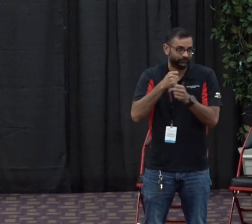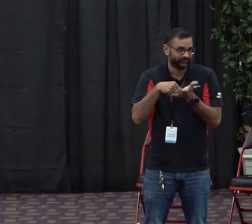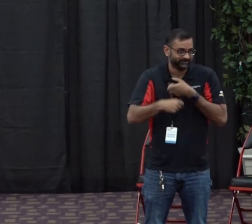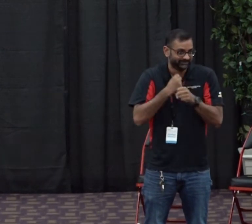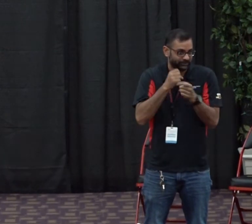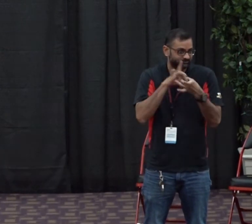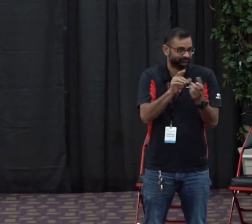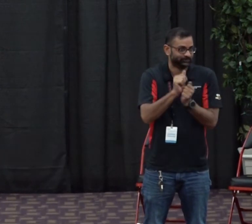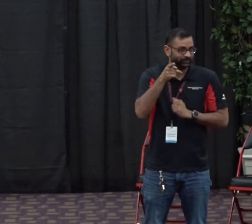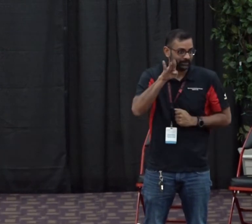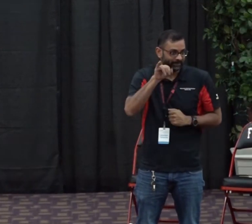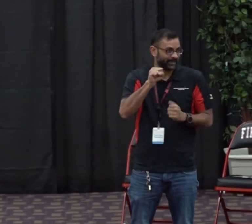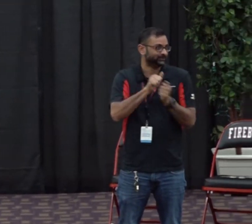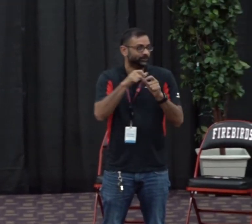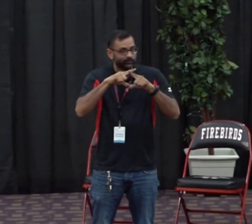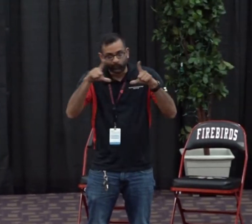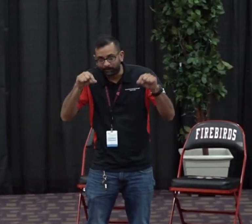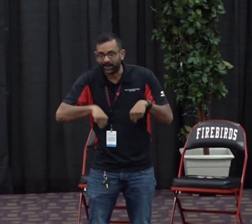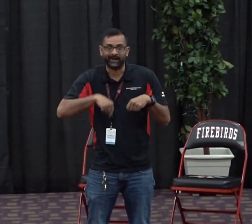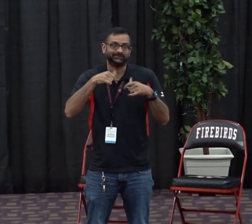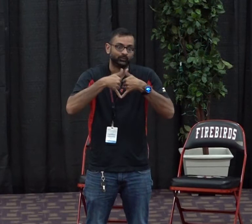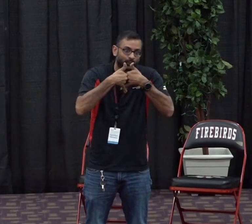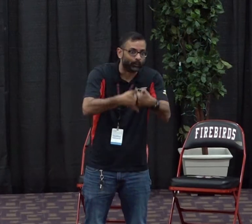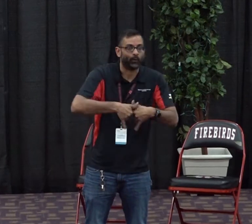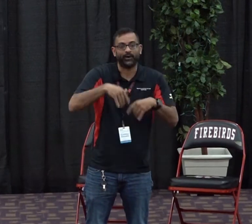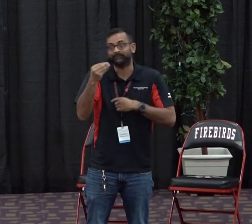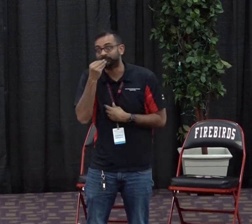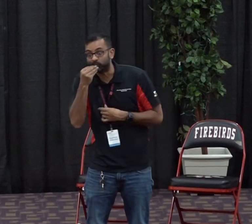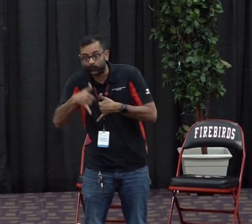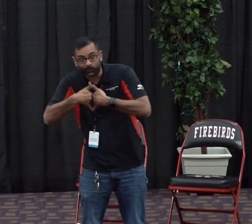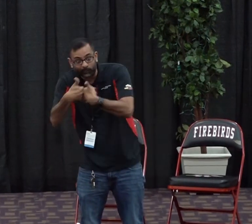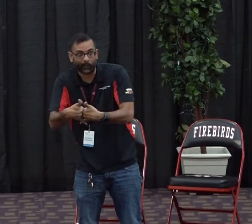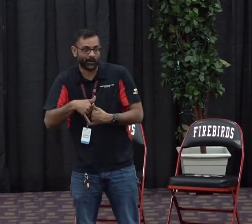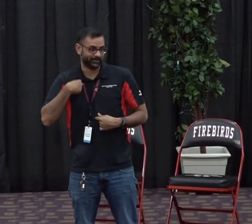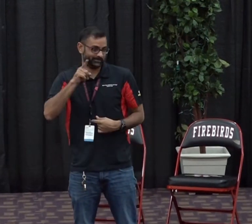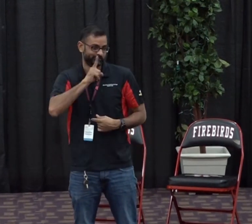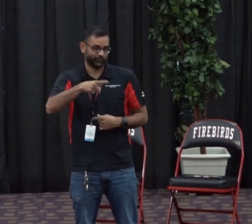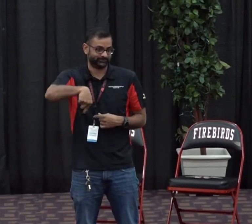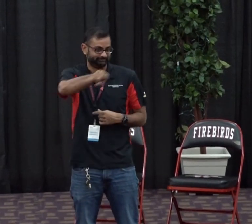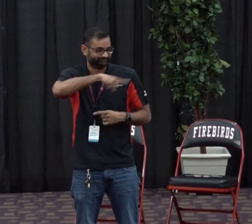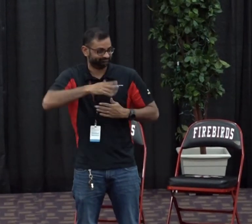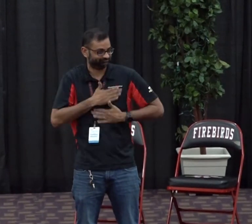It was a great year this year when it came to PBIS coupons, awards. There were food awards.